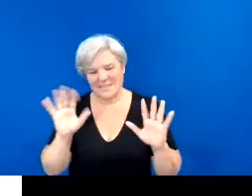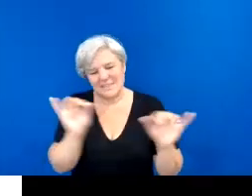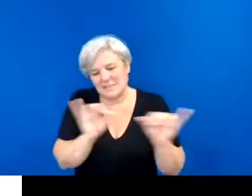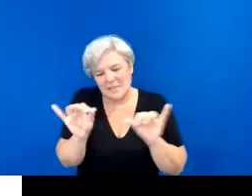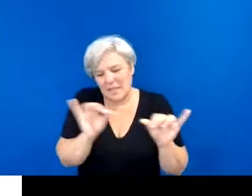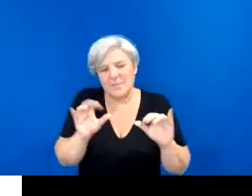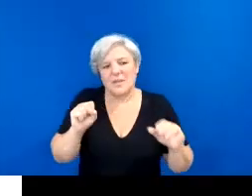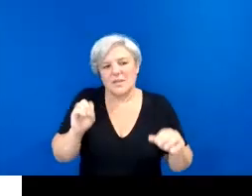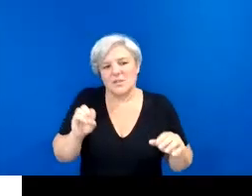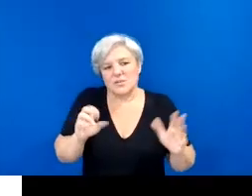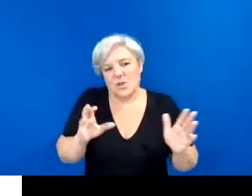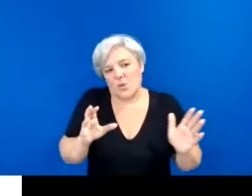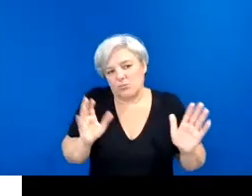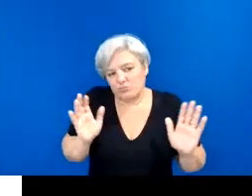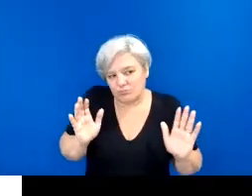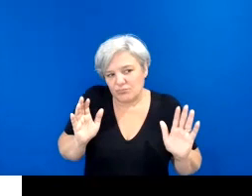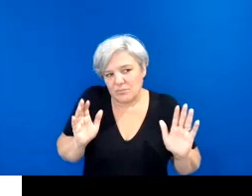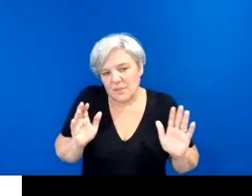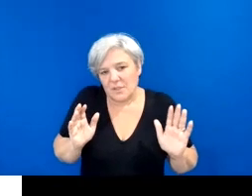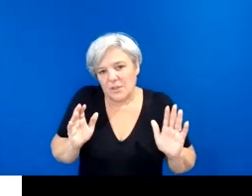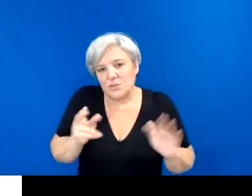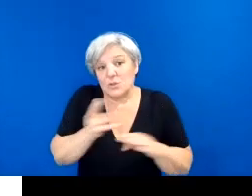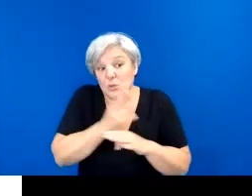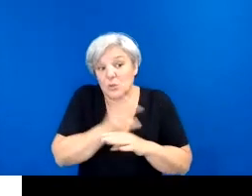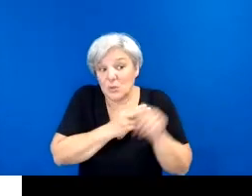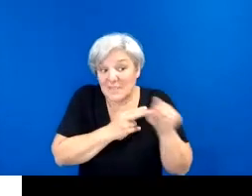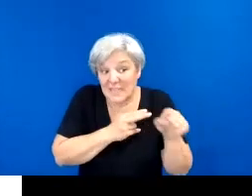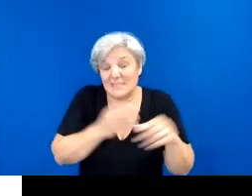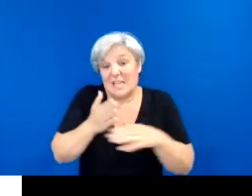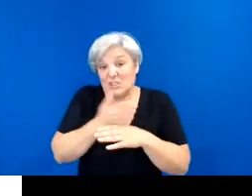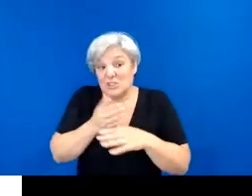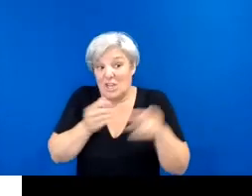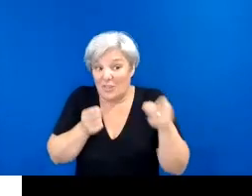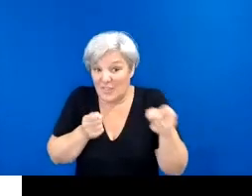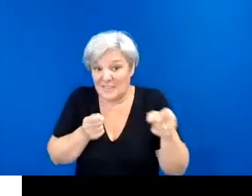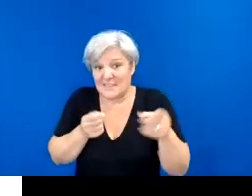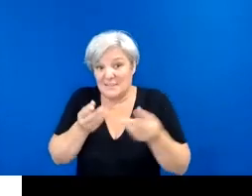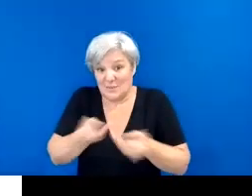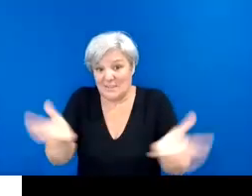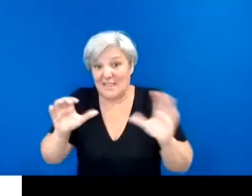so to shift, to use and to share materials on Libretexts is not that difficult.